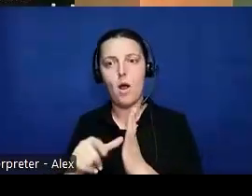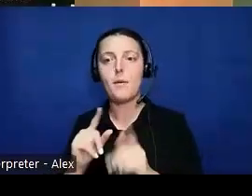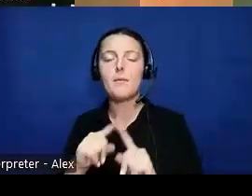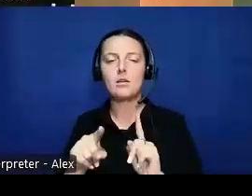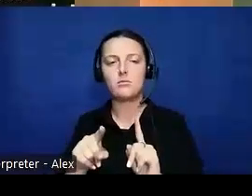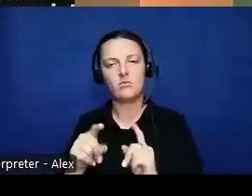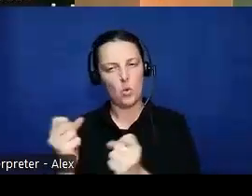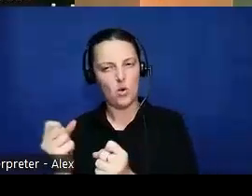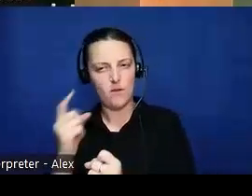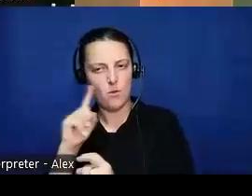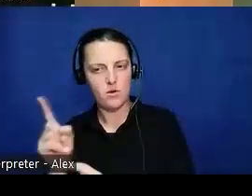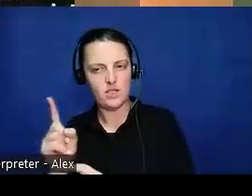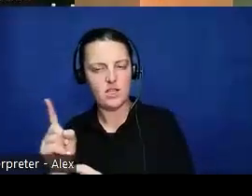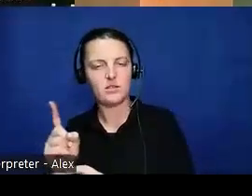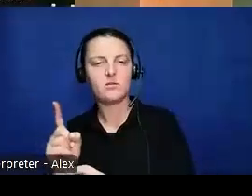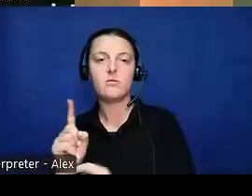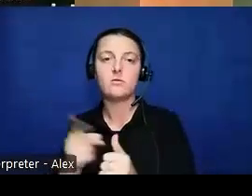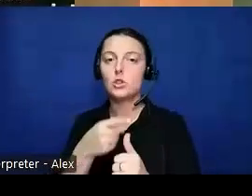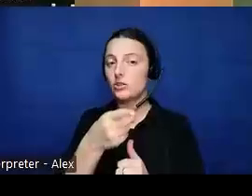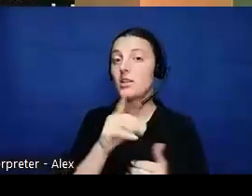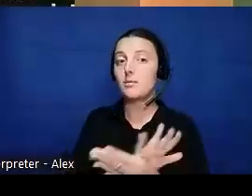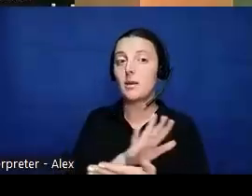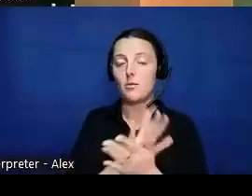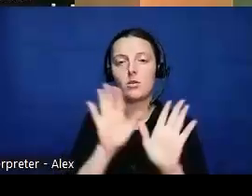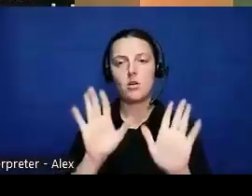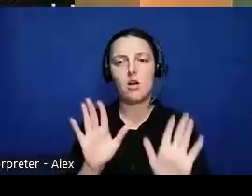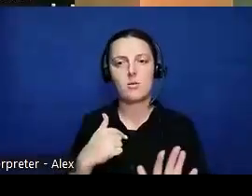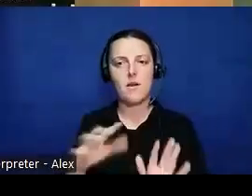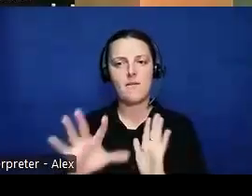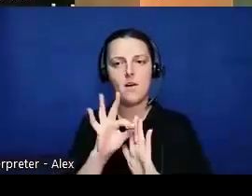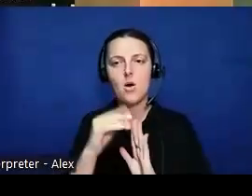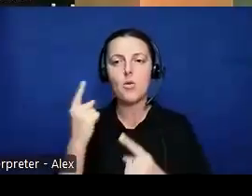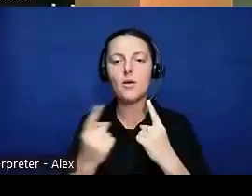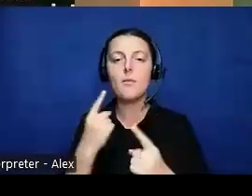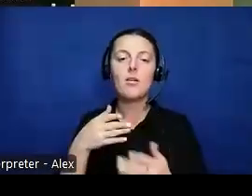of like anti-depressants, you know, there's no head head-to-head trials. Well, there are. I mean,